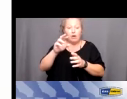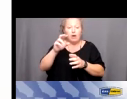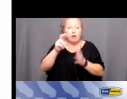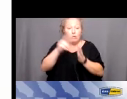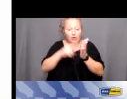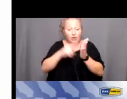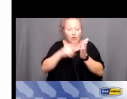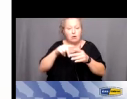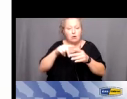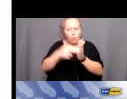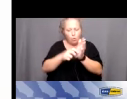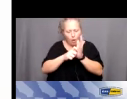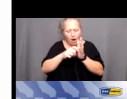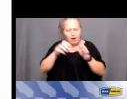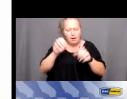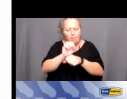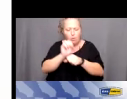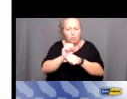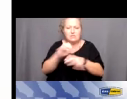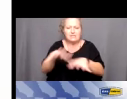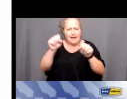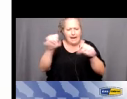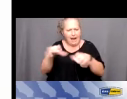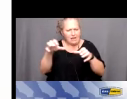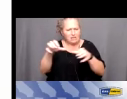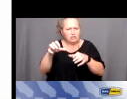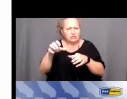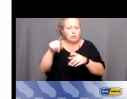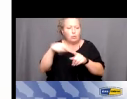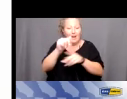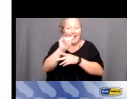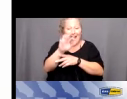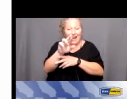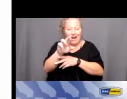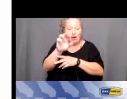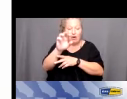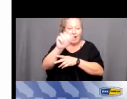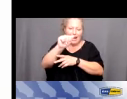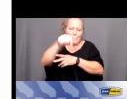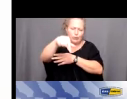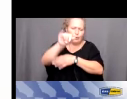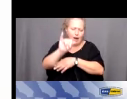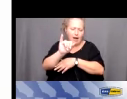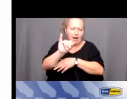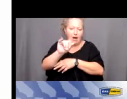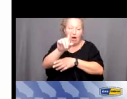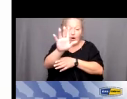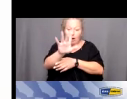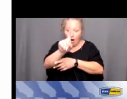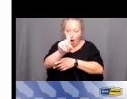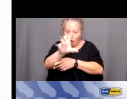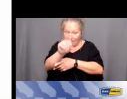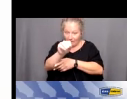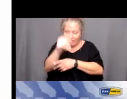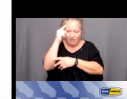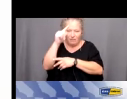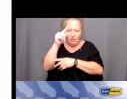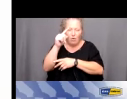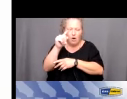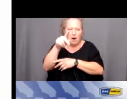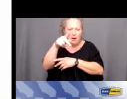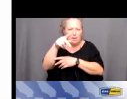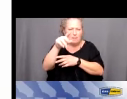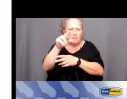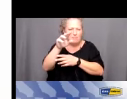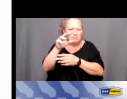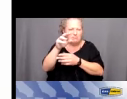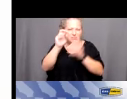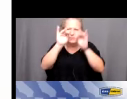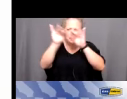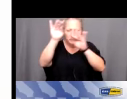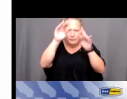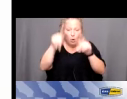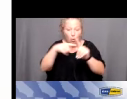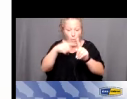action when the air quality index, or AQI is above a 150 for particular matter. Once it hits this level, the employer must train workers